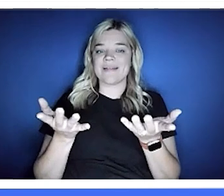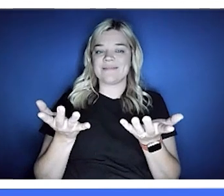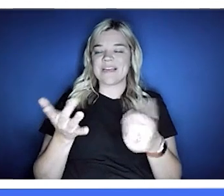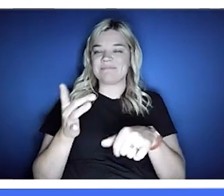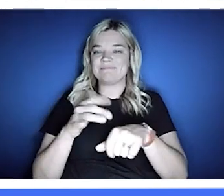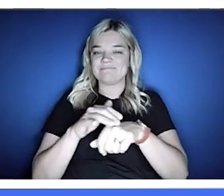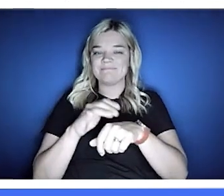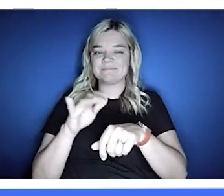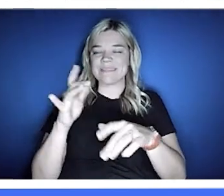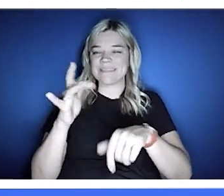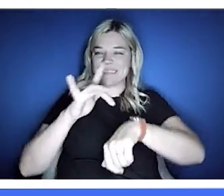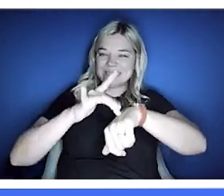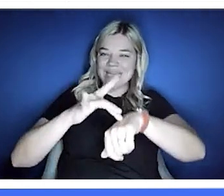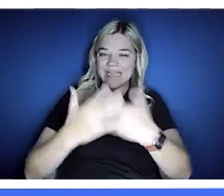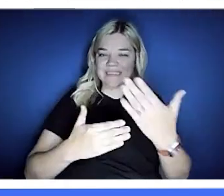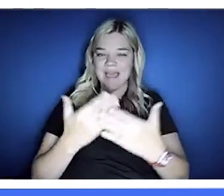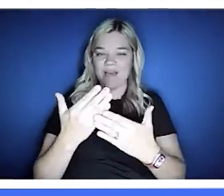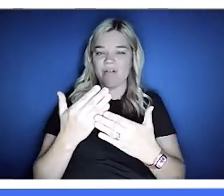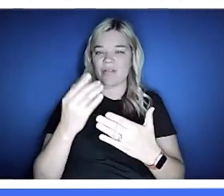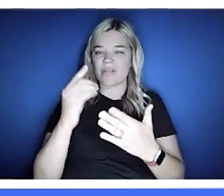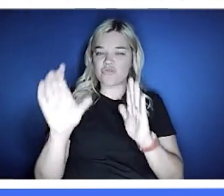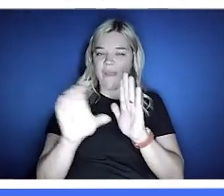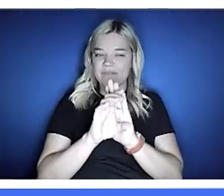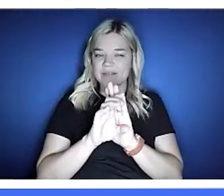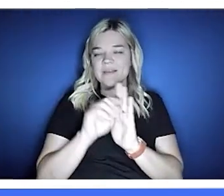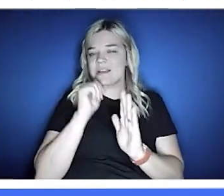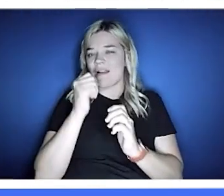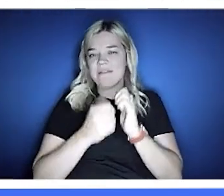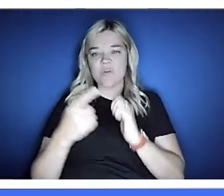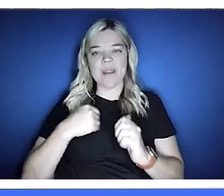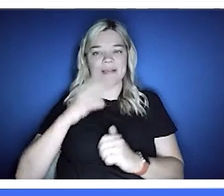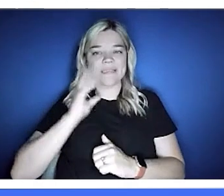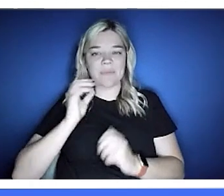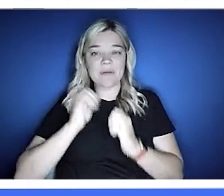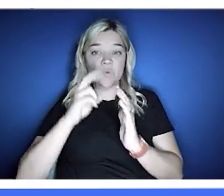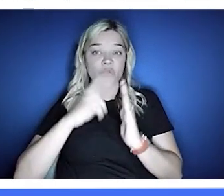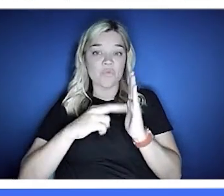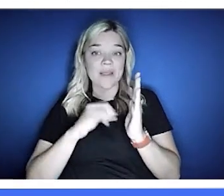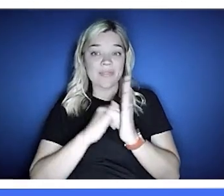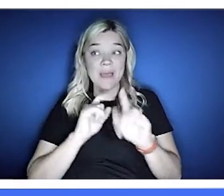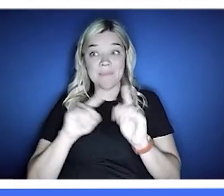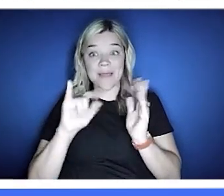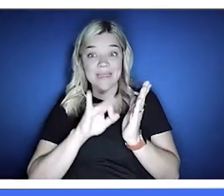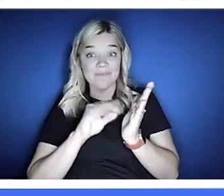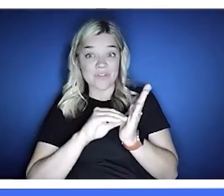Not everyone will have experience with reading tactile graphics, but especially if the student requests those, it's important